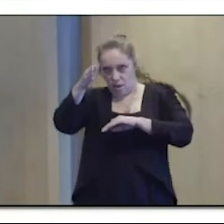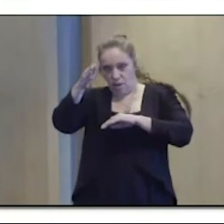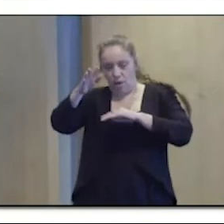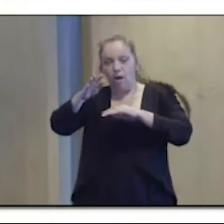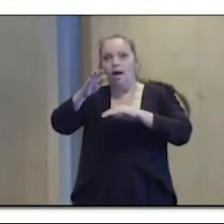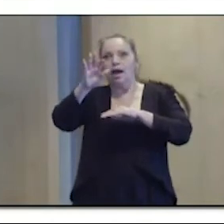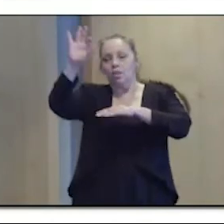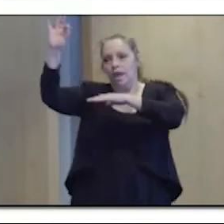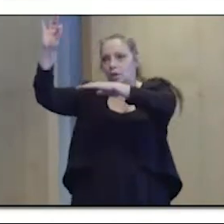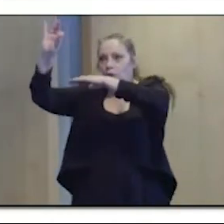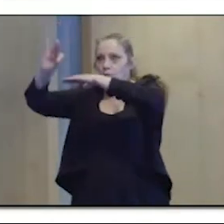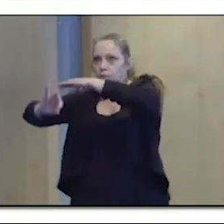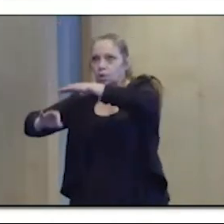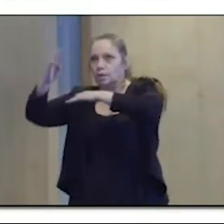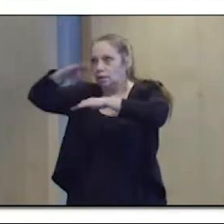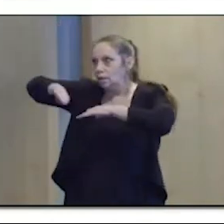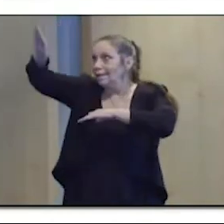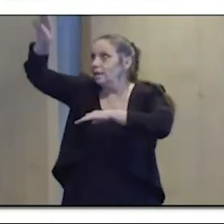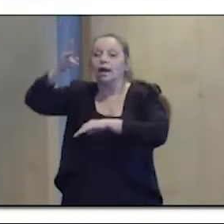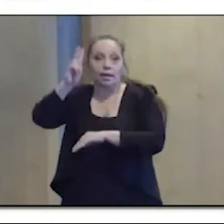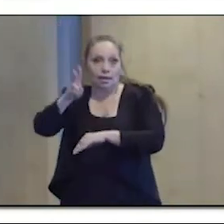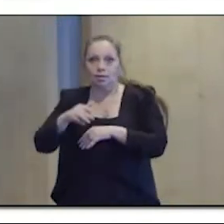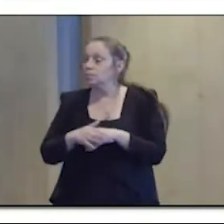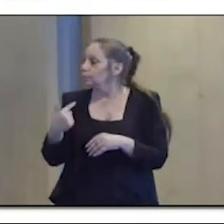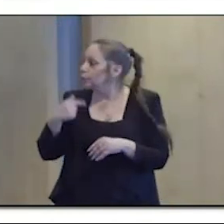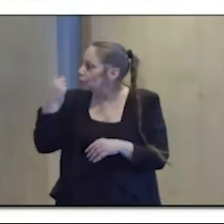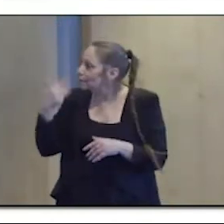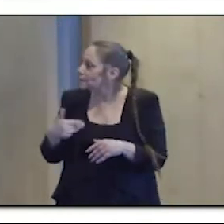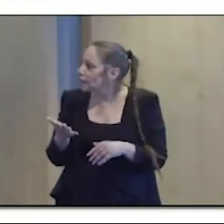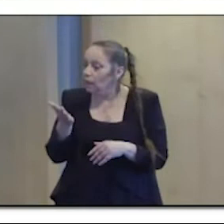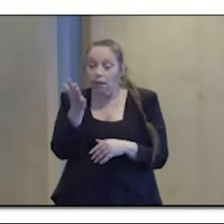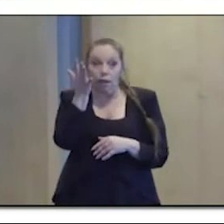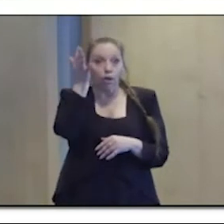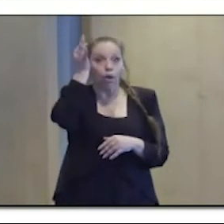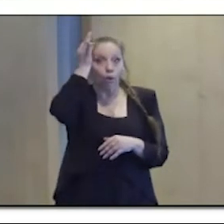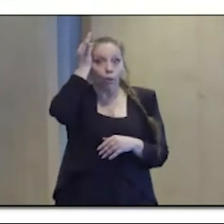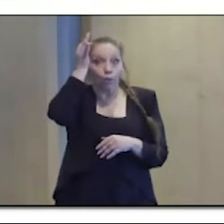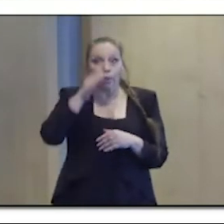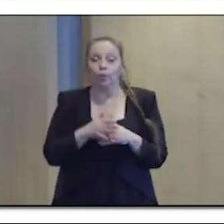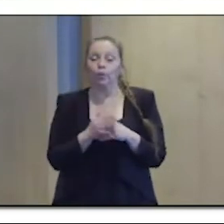higher in the evening. You can also see in the yellow that's where solar generation